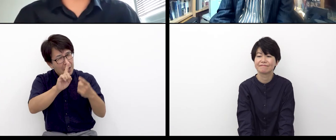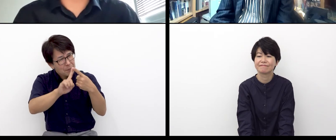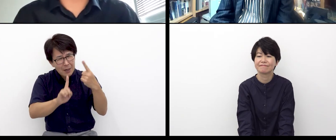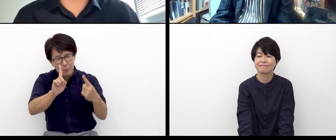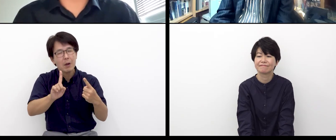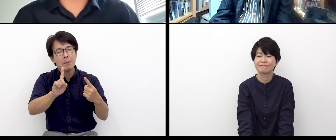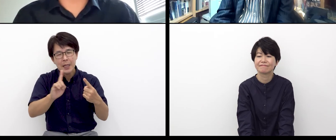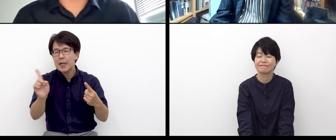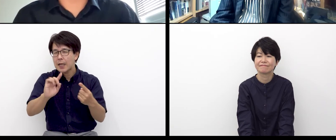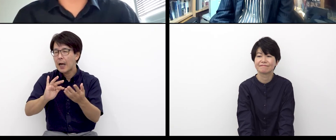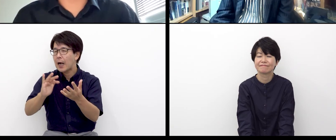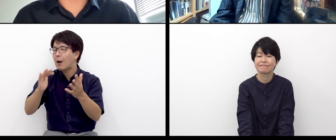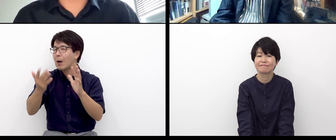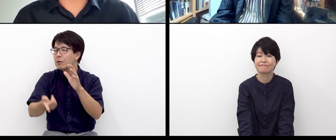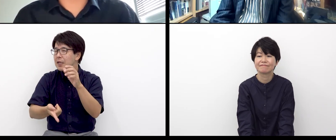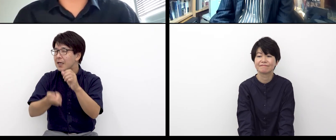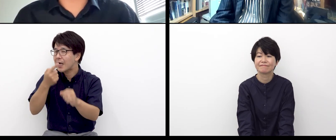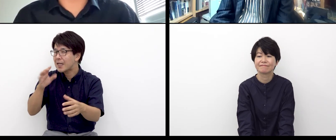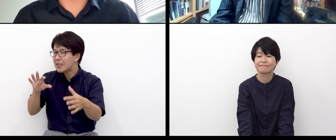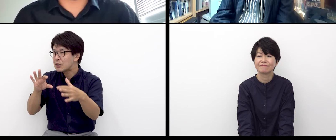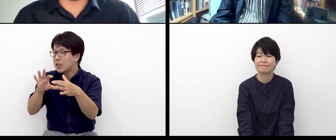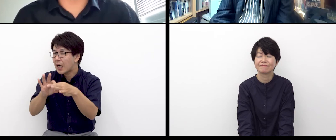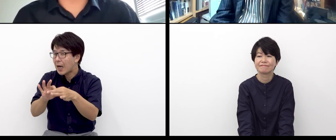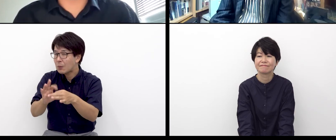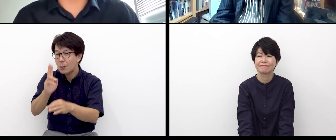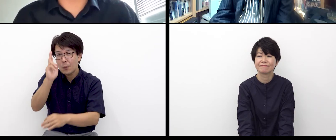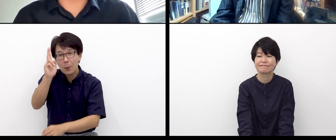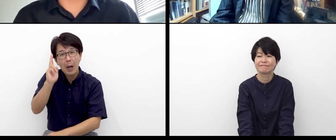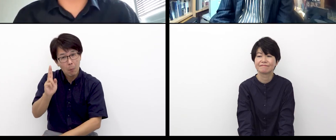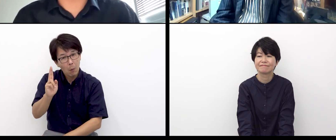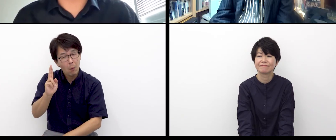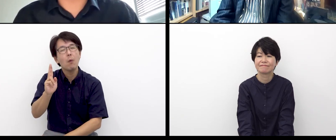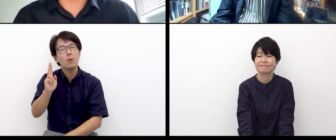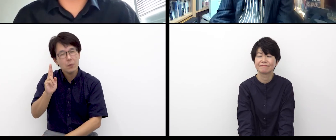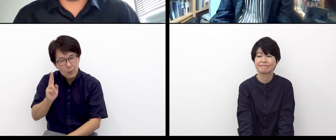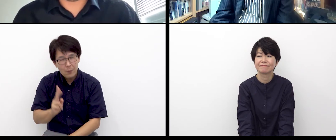just because they are “hikikomori”. That’s what I felt